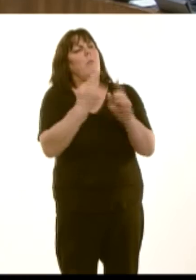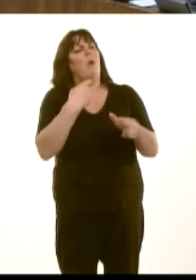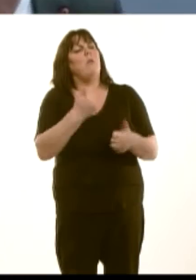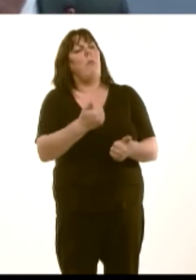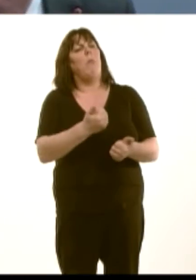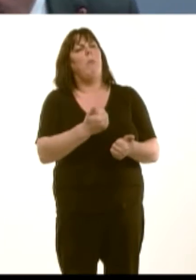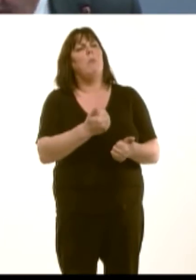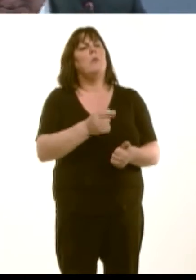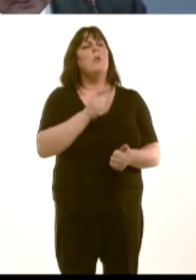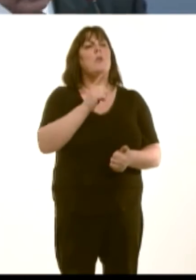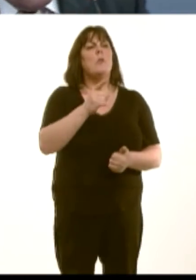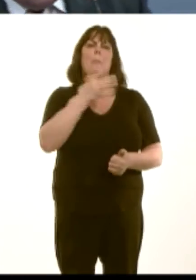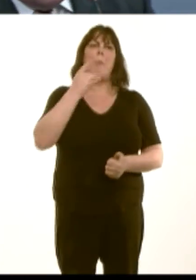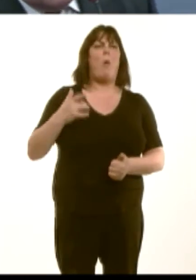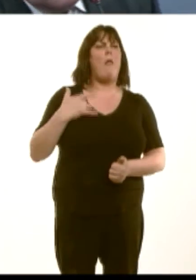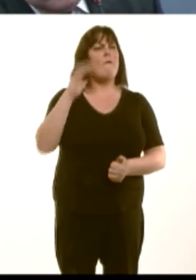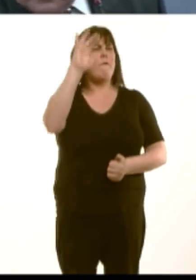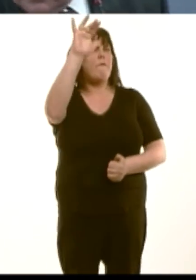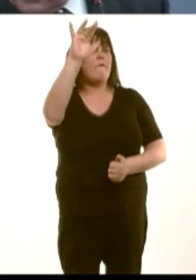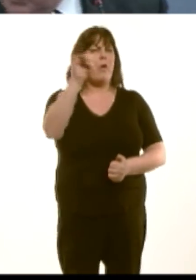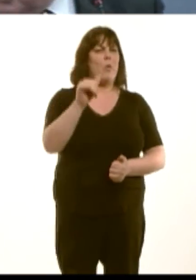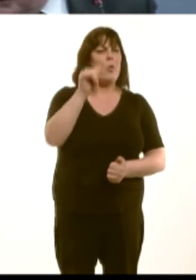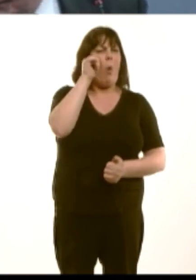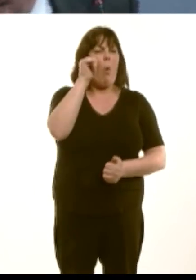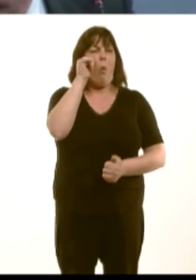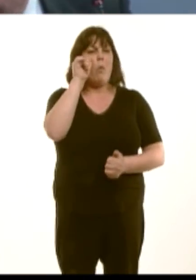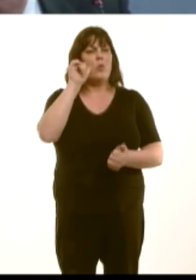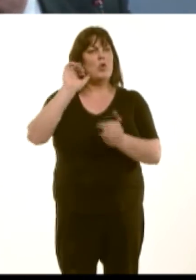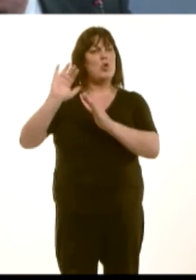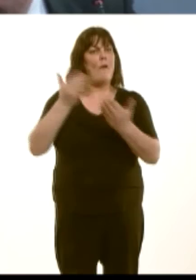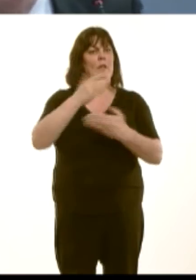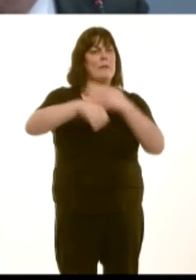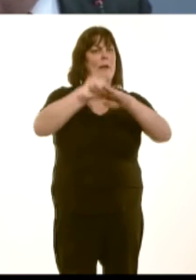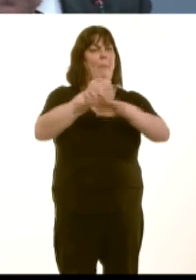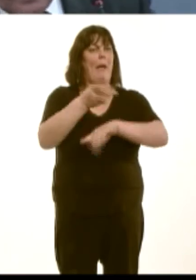So, certainly, residents in north Wales can expect to have the service back up to consultant-led